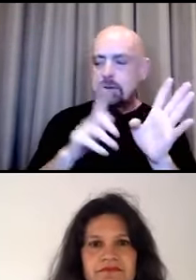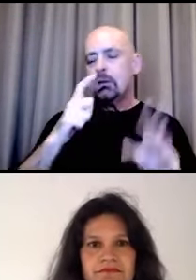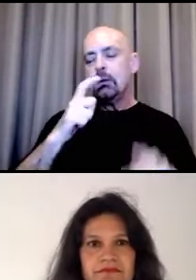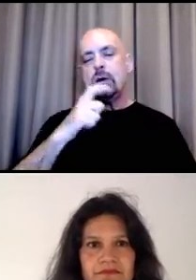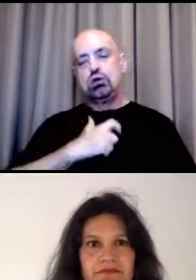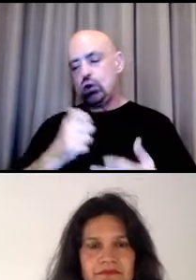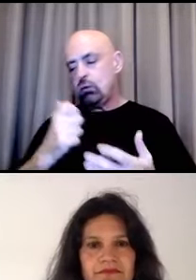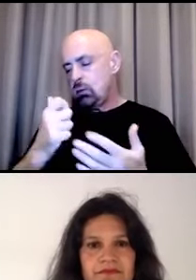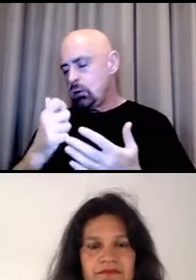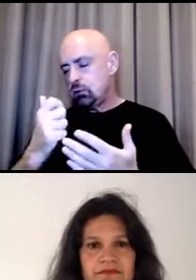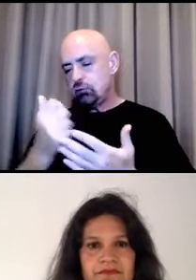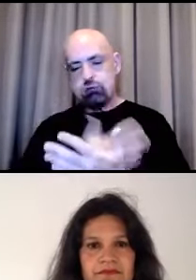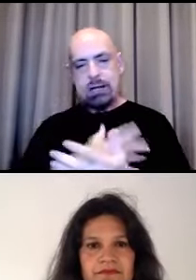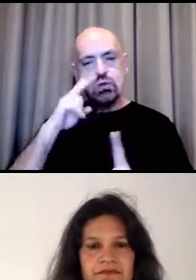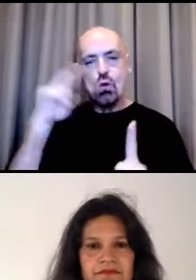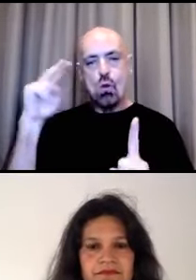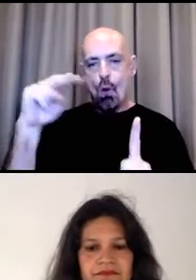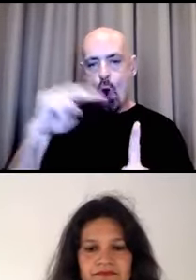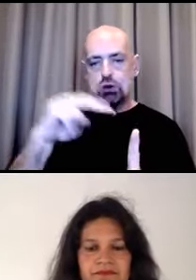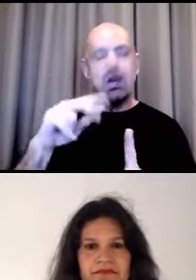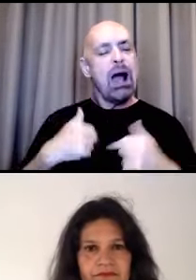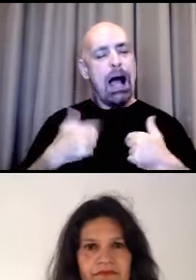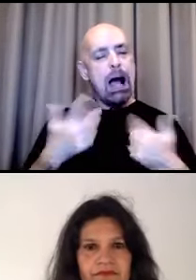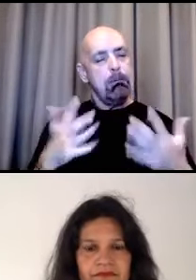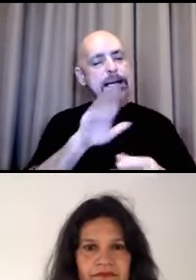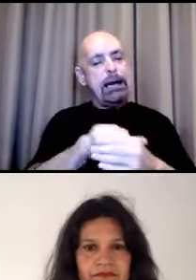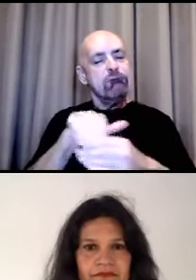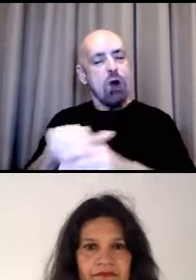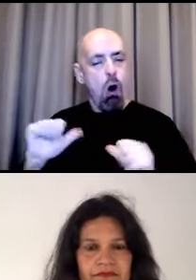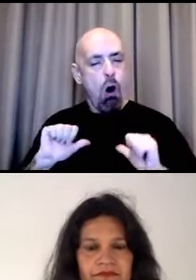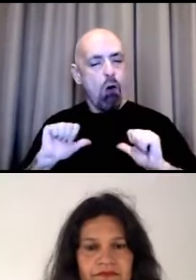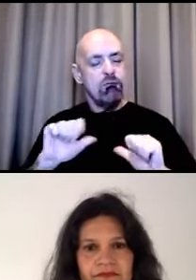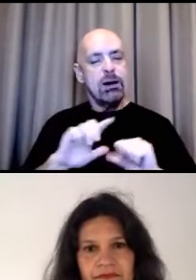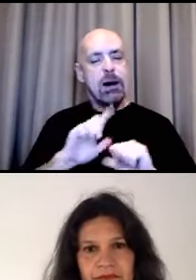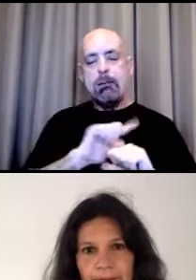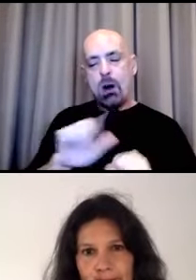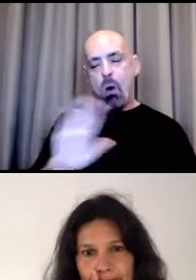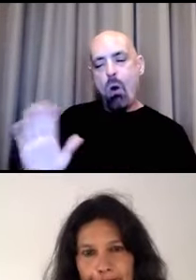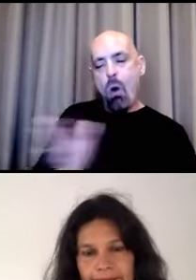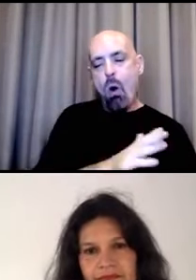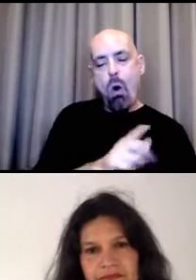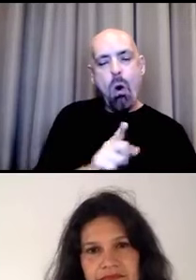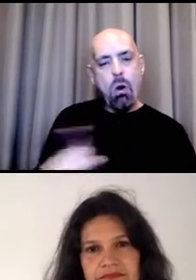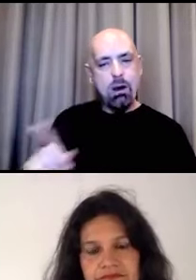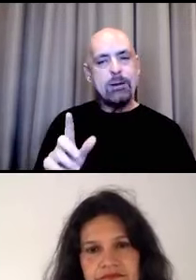admitted slavery that's a very powerful